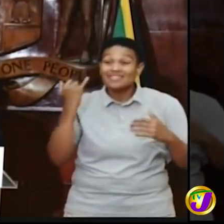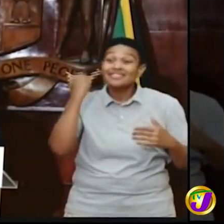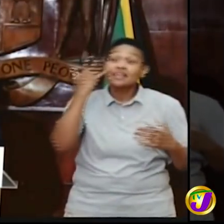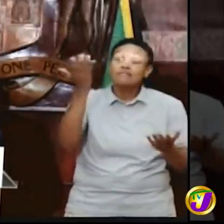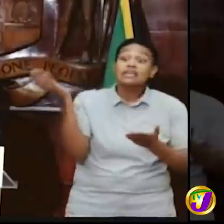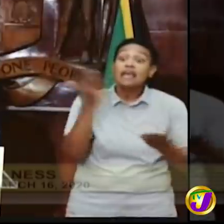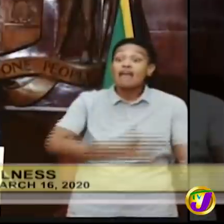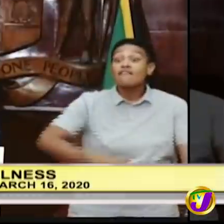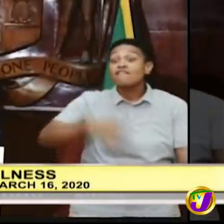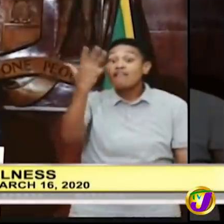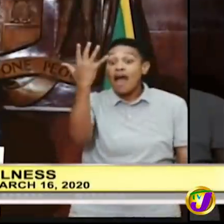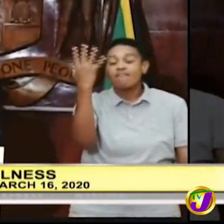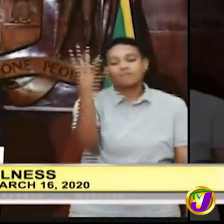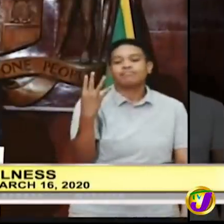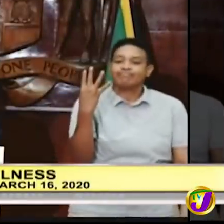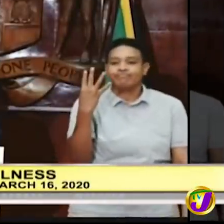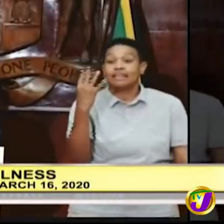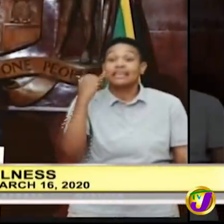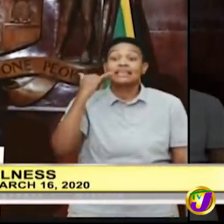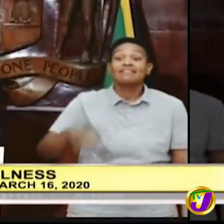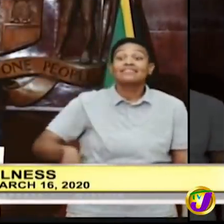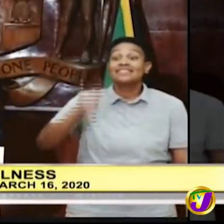carry five they will carry four and if they likes to carry seven they will